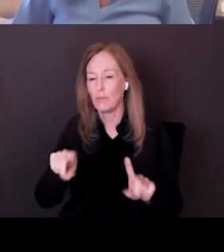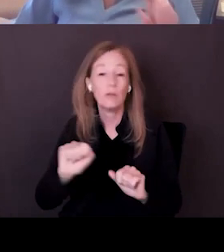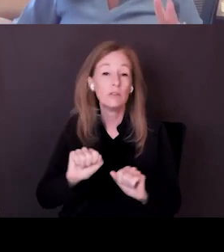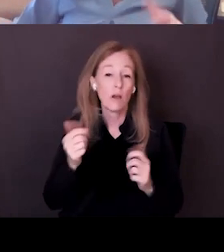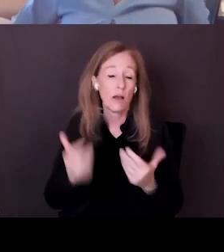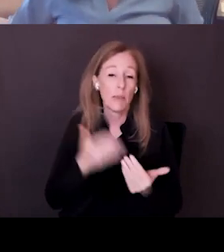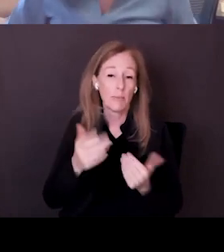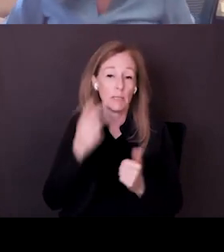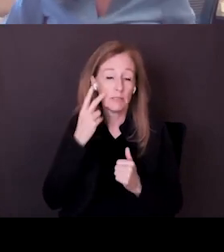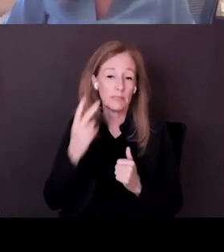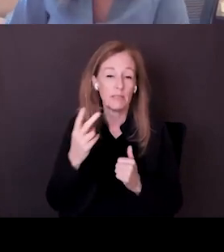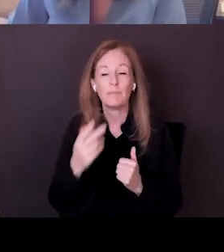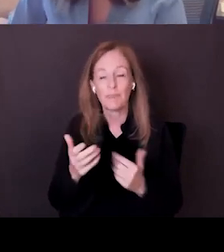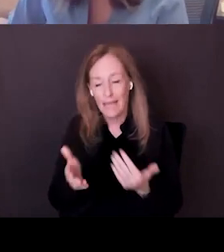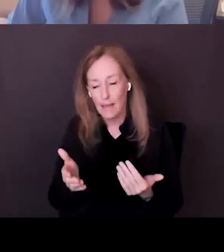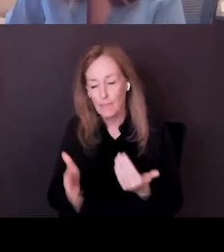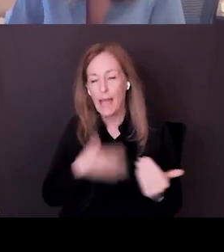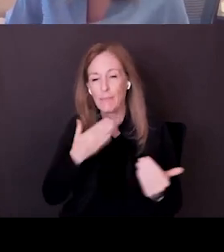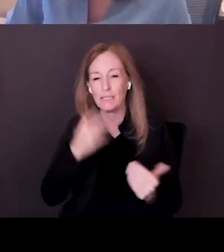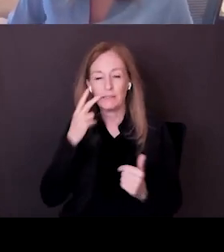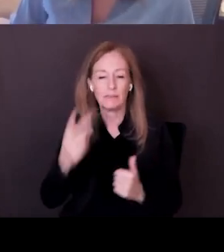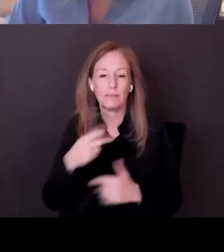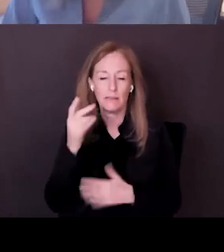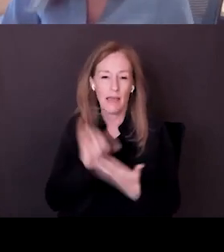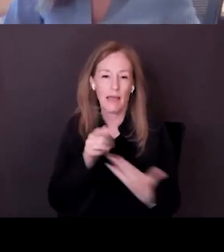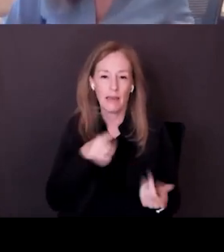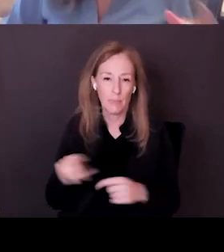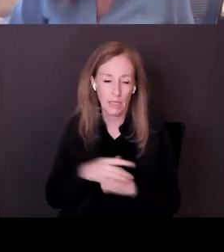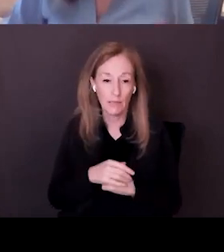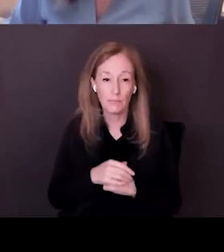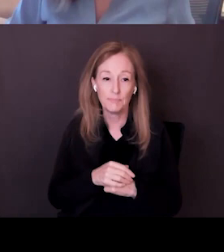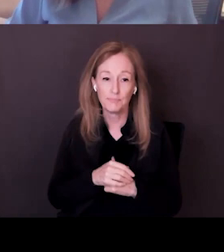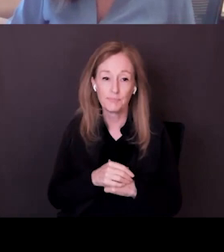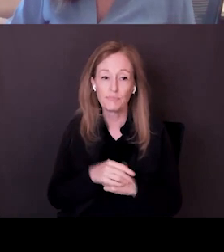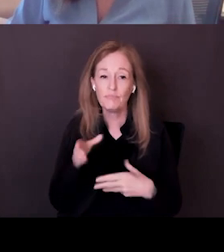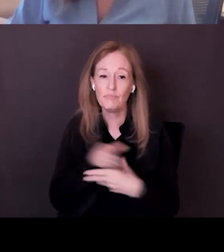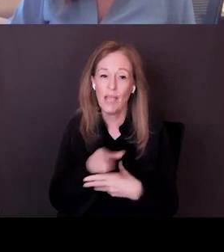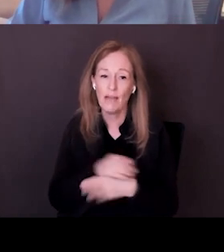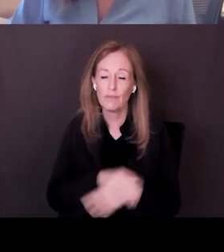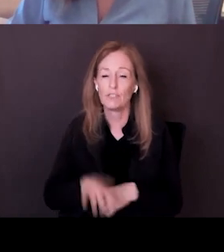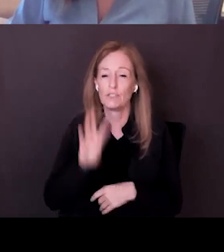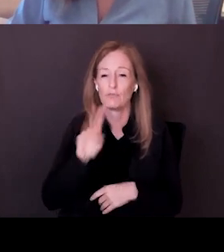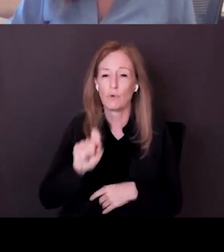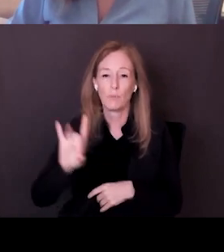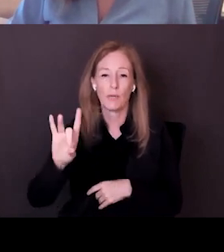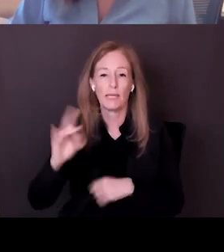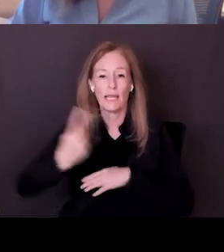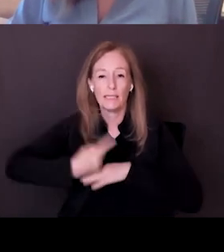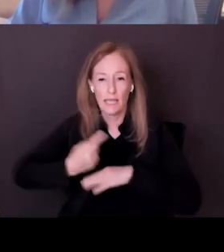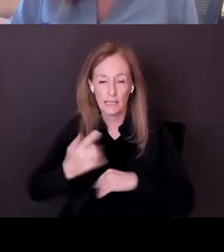OUR AVERAGE LENGTH OF STAY IS 4.5 DAYS. WE ASKED THE STATE TO NOT BE